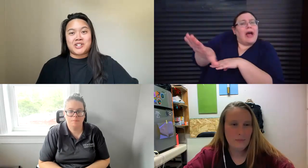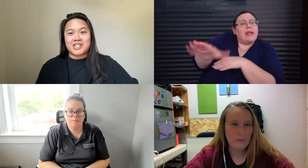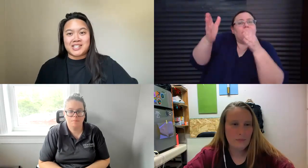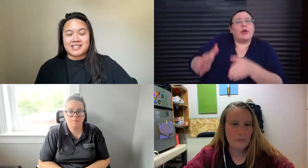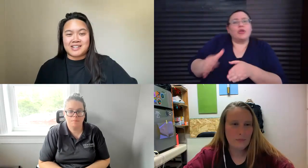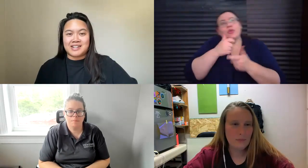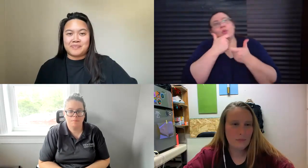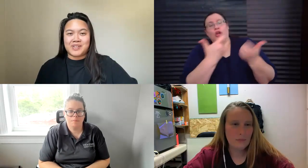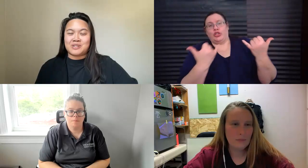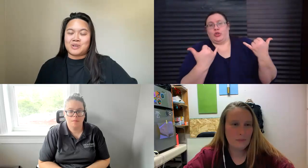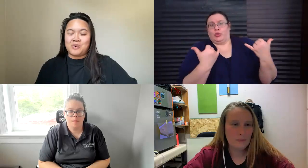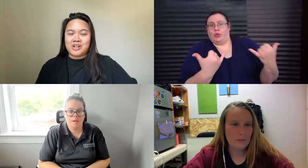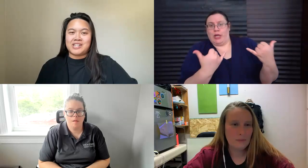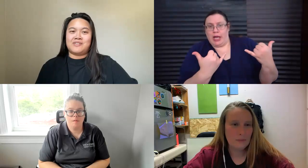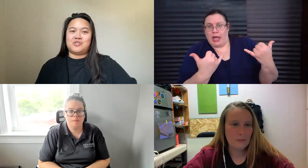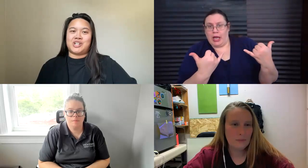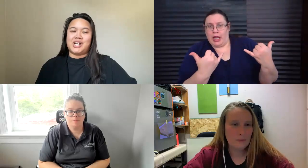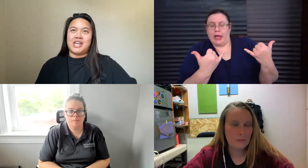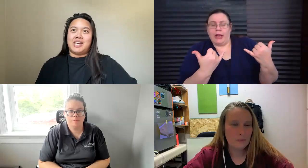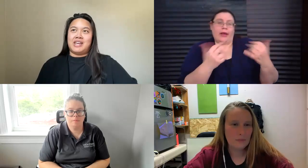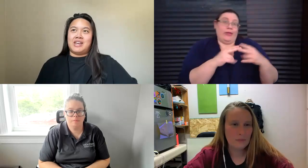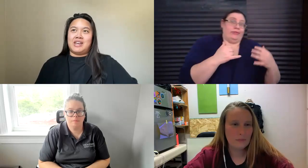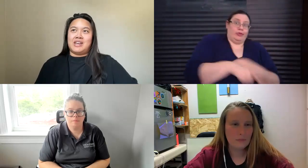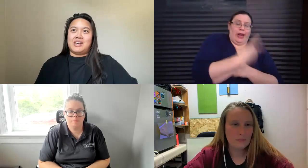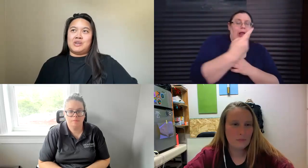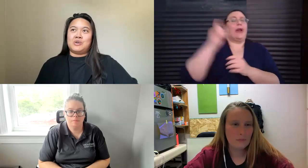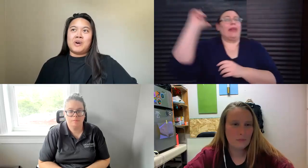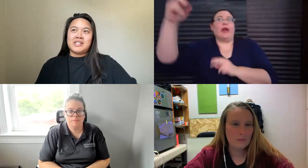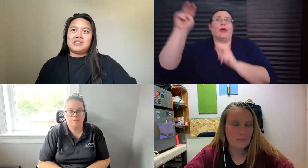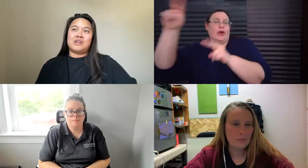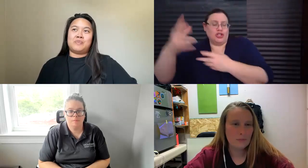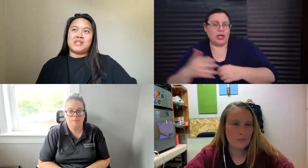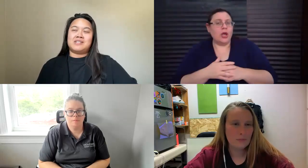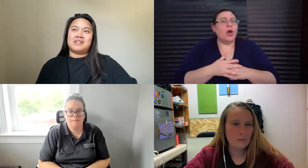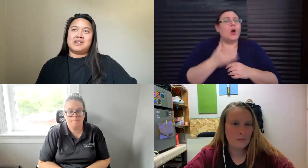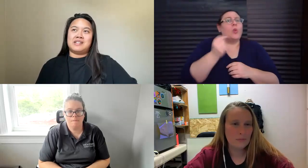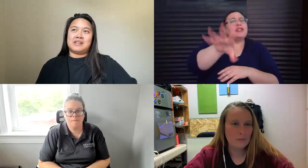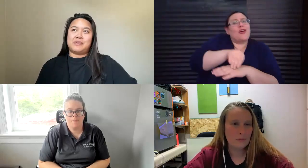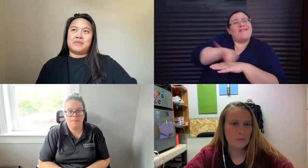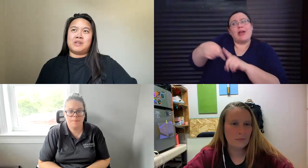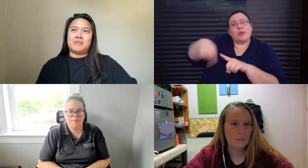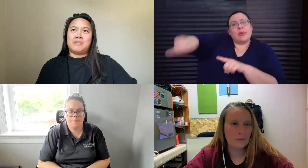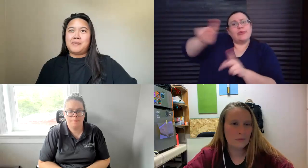watching this as a recording in the future who wants to start a business but they may